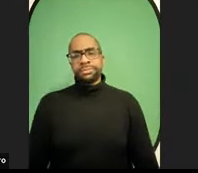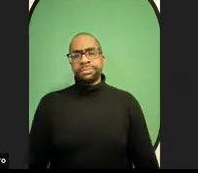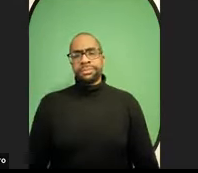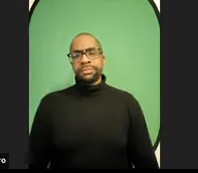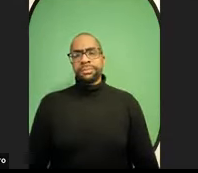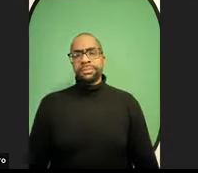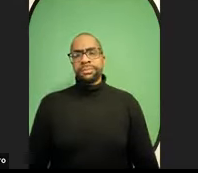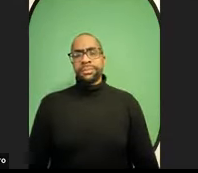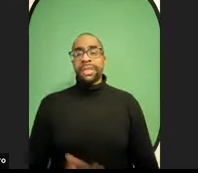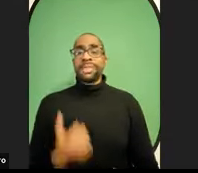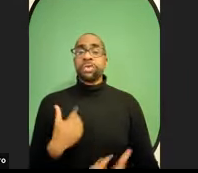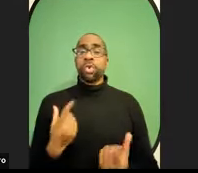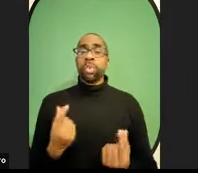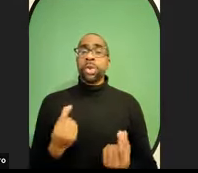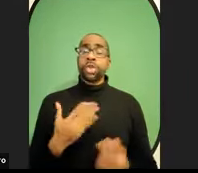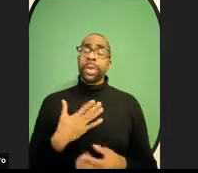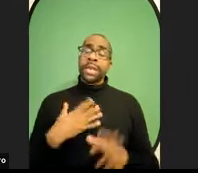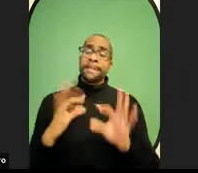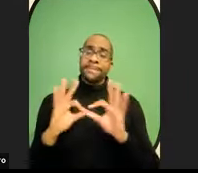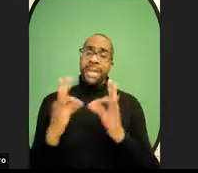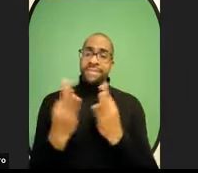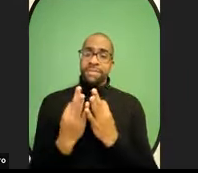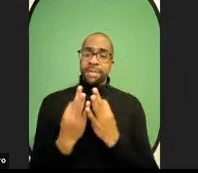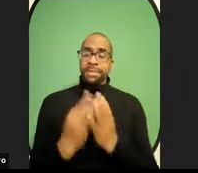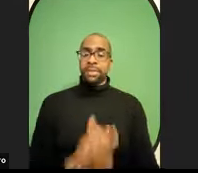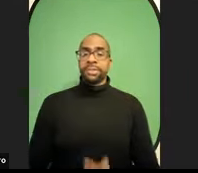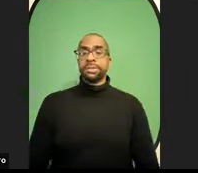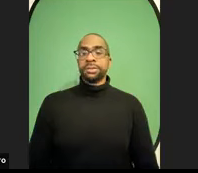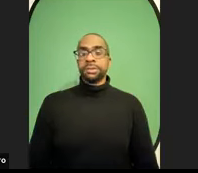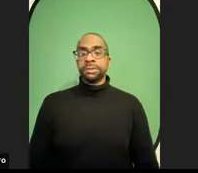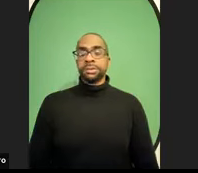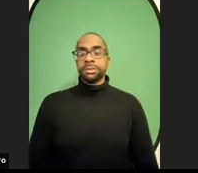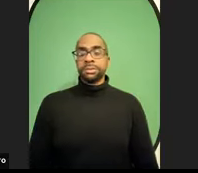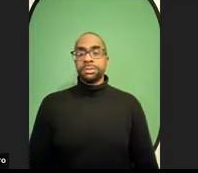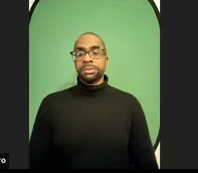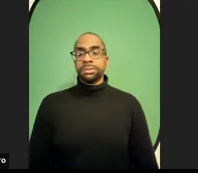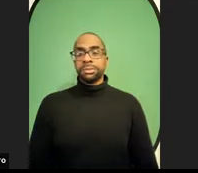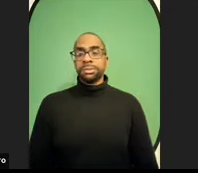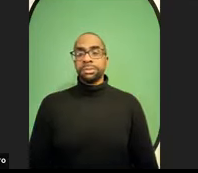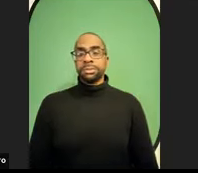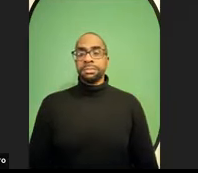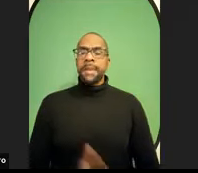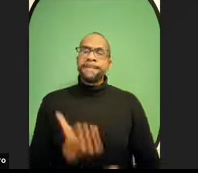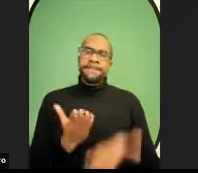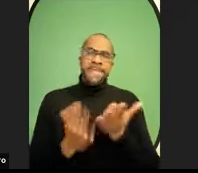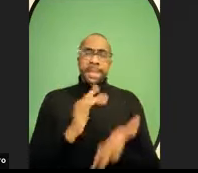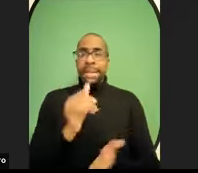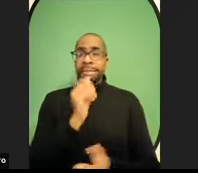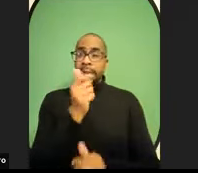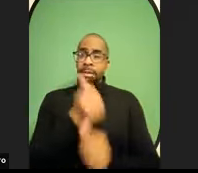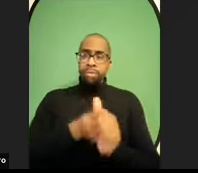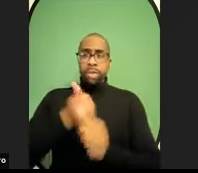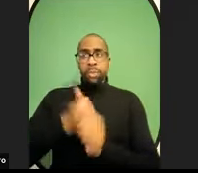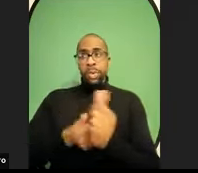with that. Um, so yeah, so that's why Um, so yeah, so that's what we're doing and My family and maybe we're doing and My family and maybe that's a little bit of an overkill and not everybody gets